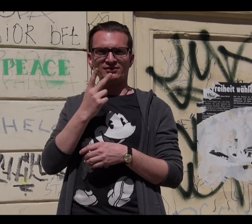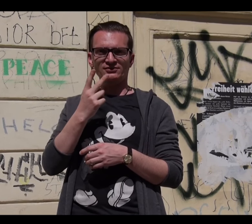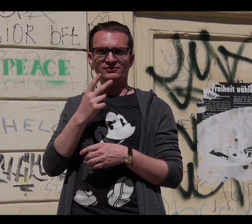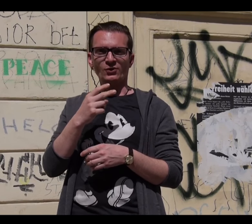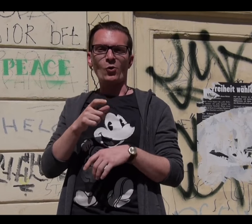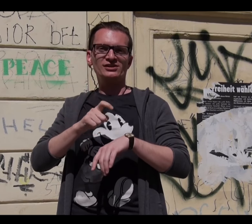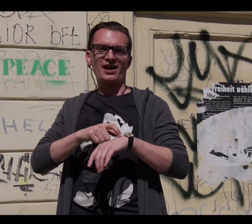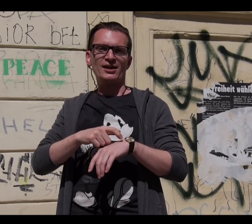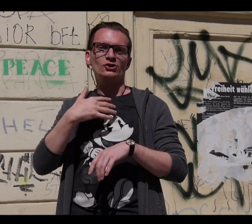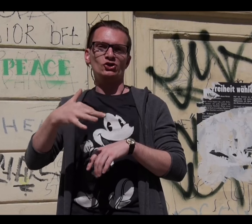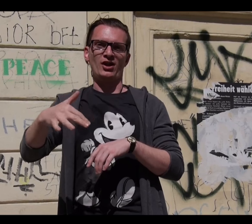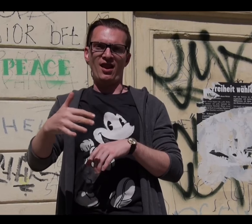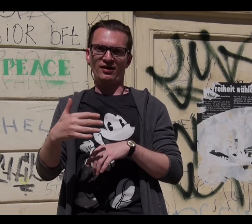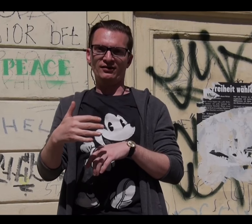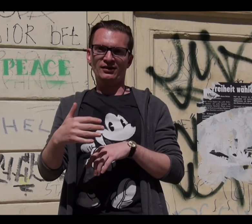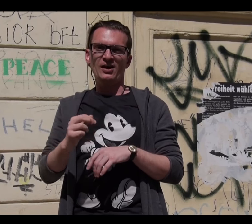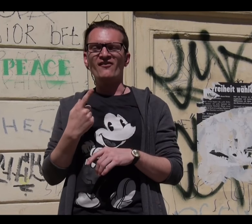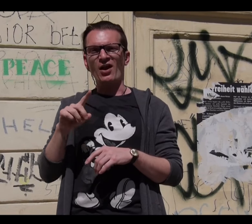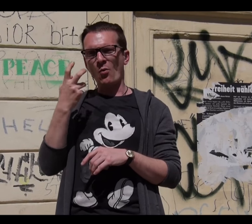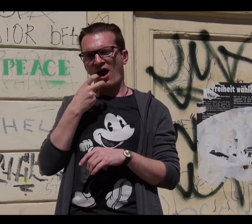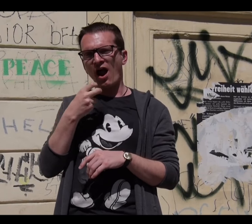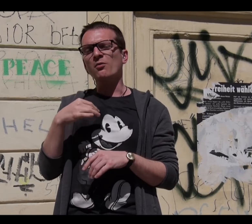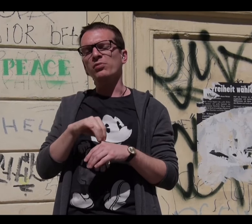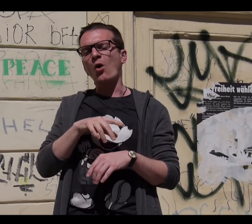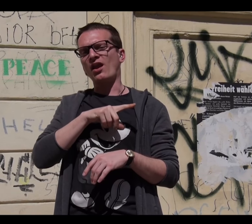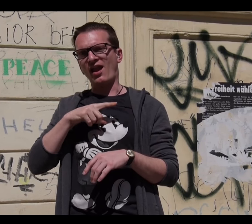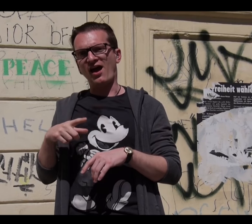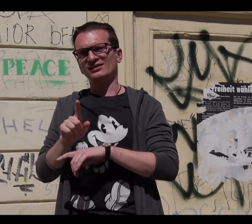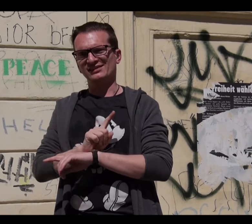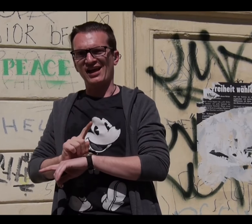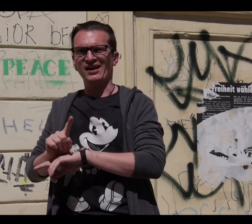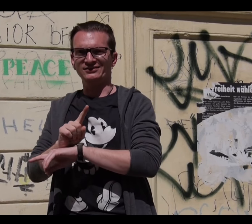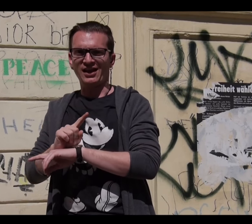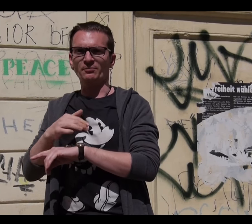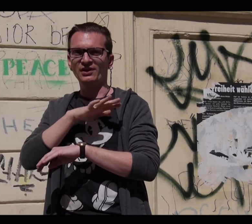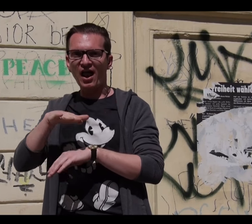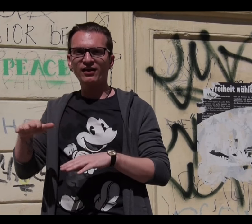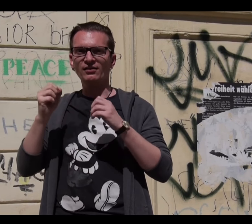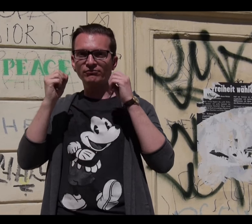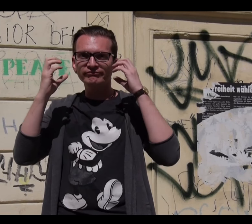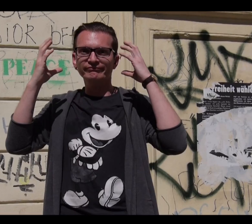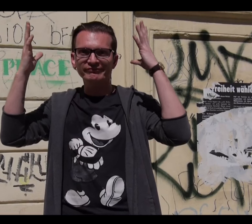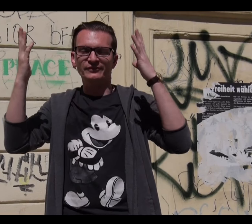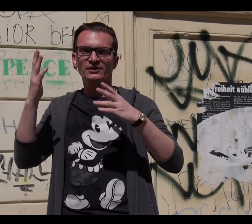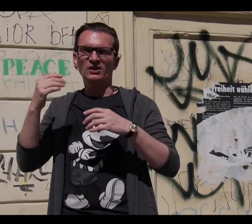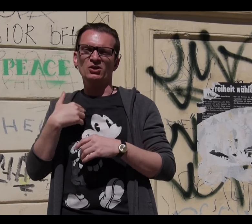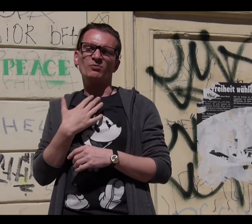For us it's the direct and easiest way to understand. Oral education takes a lot of time to understand the content.